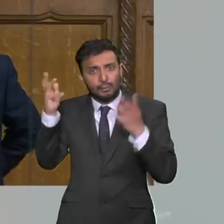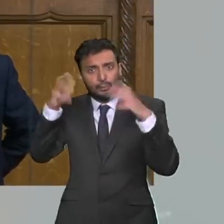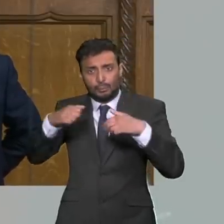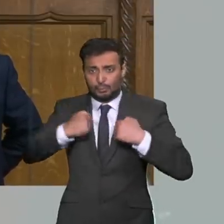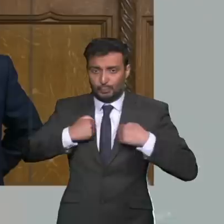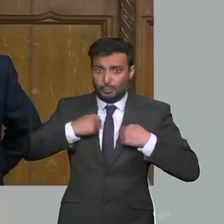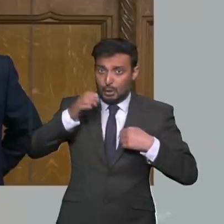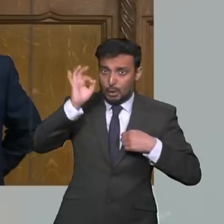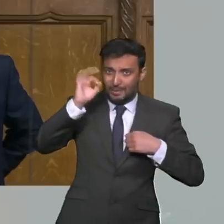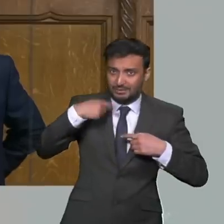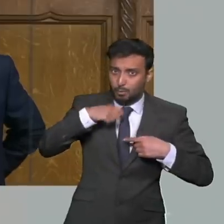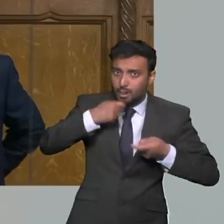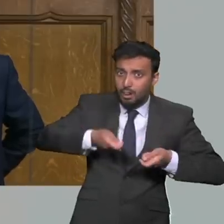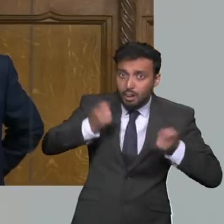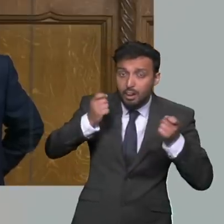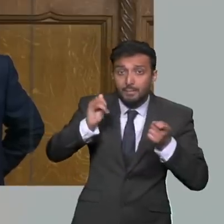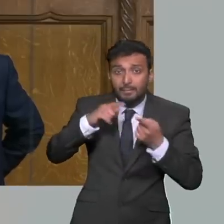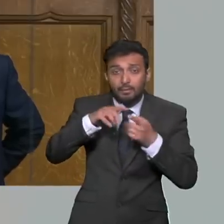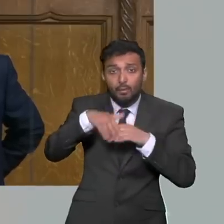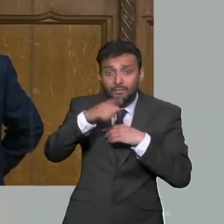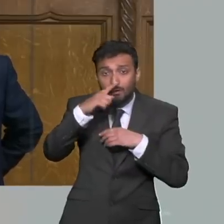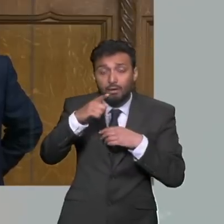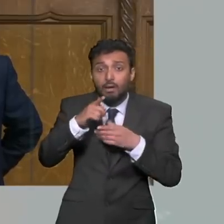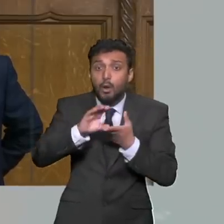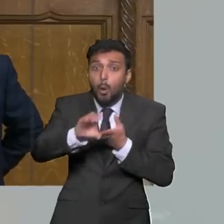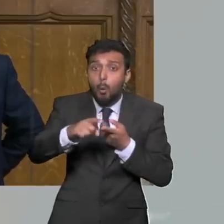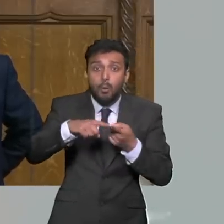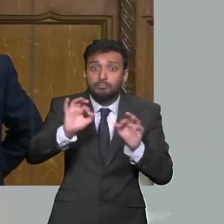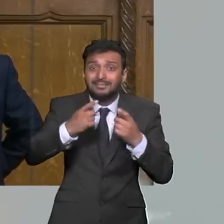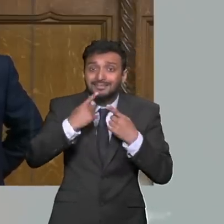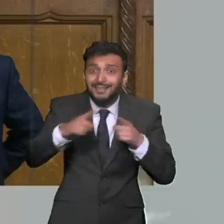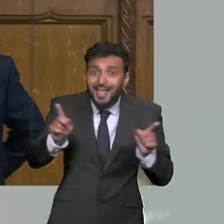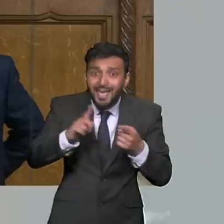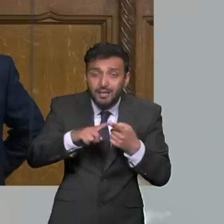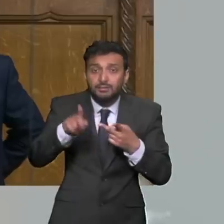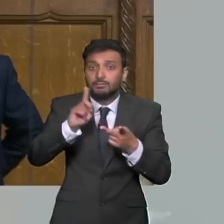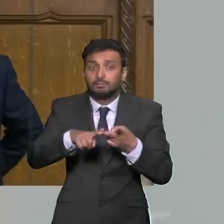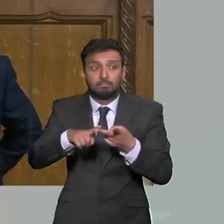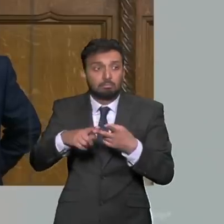Was it the case of undeclared loans and donations in kind, security insights into appointments